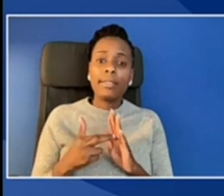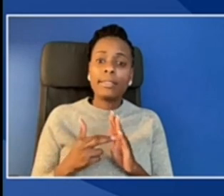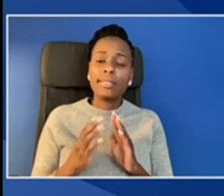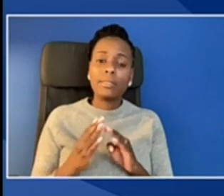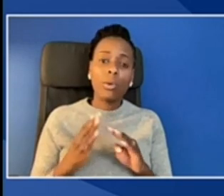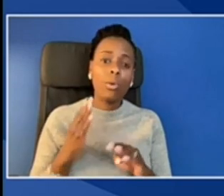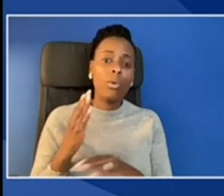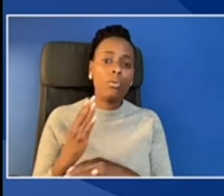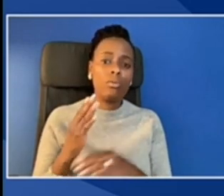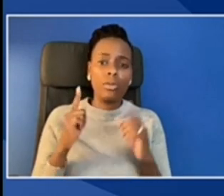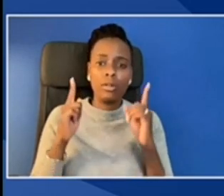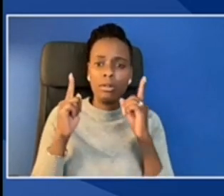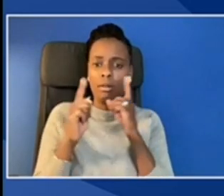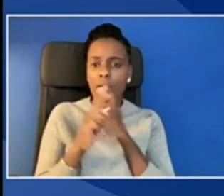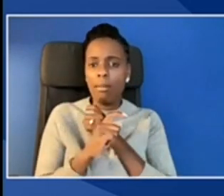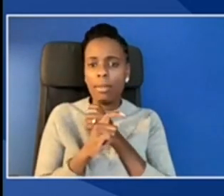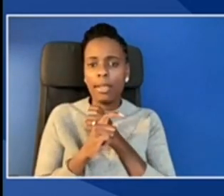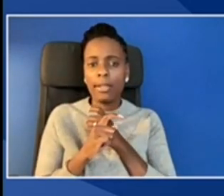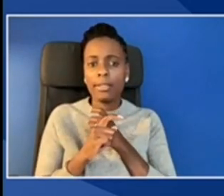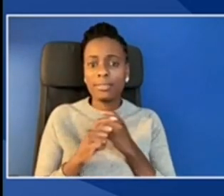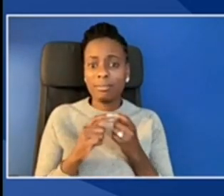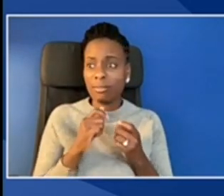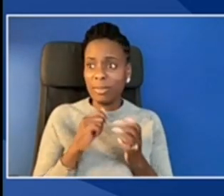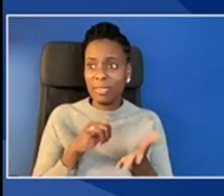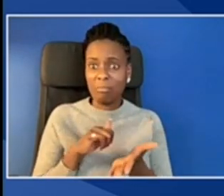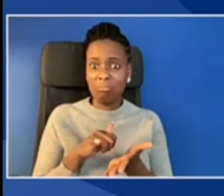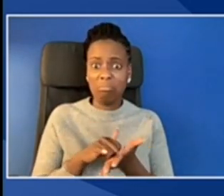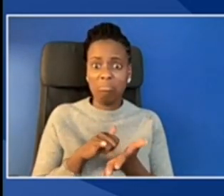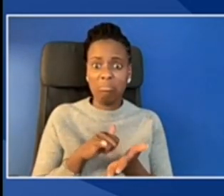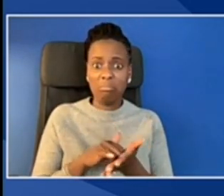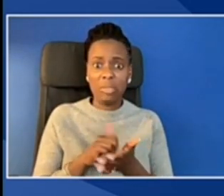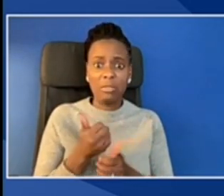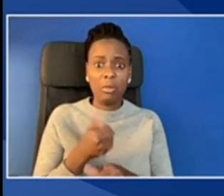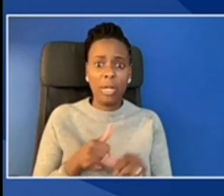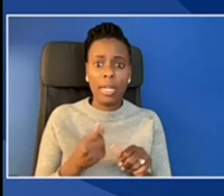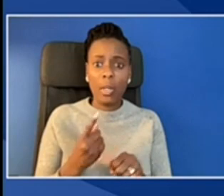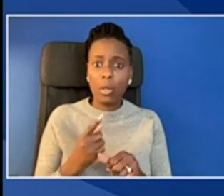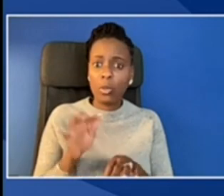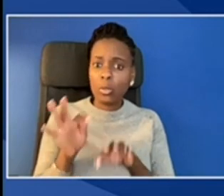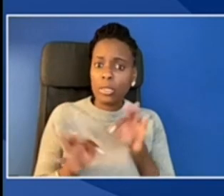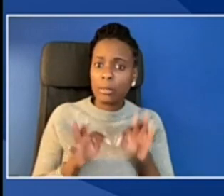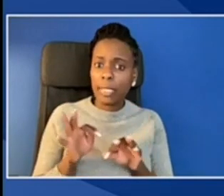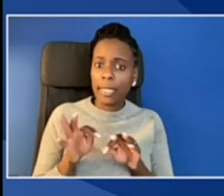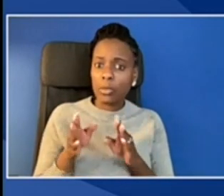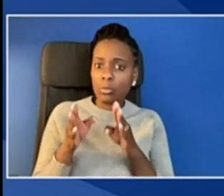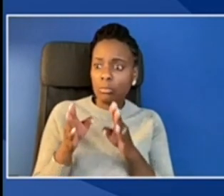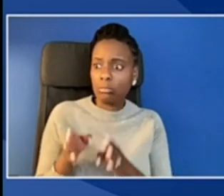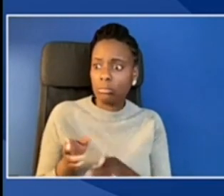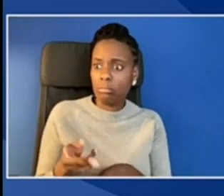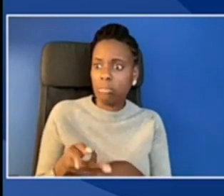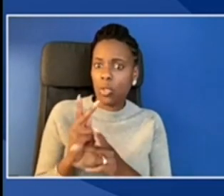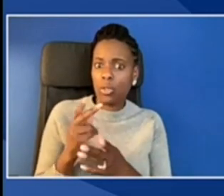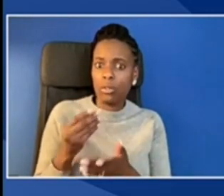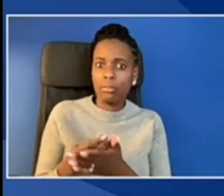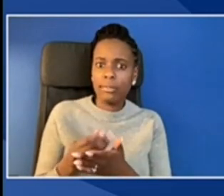impossible for anyone to explain to borrowers. And so they become confused by